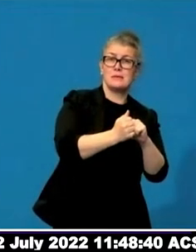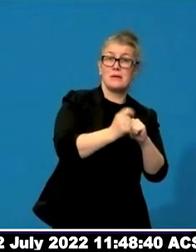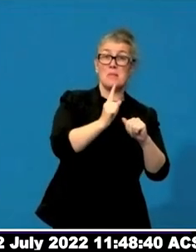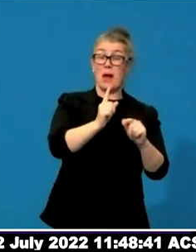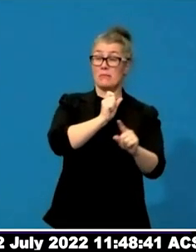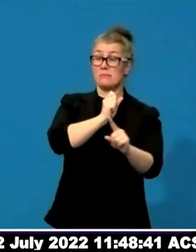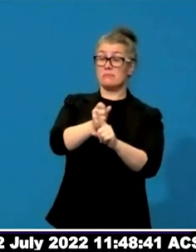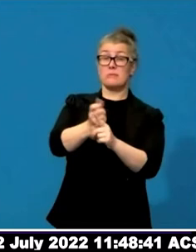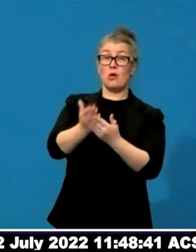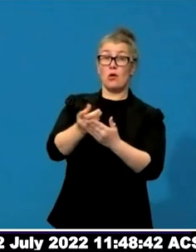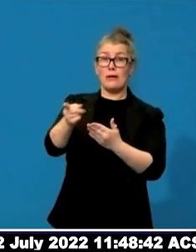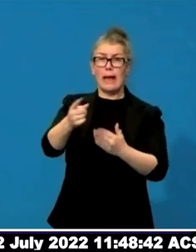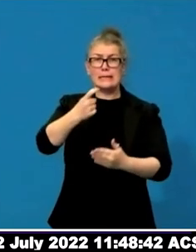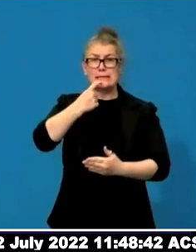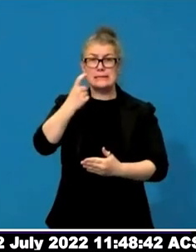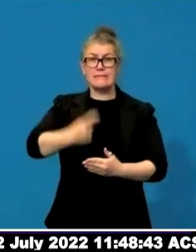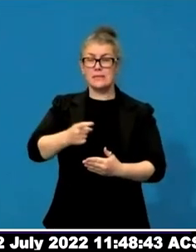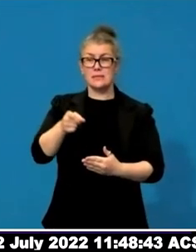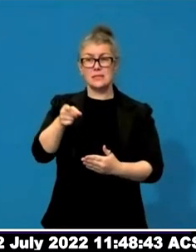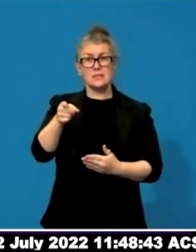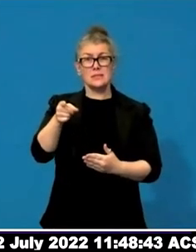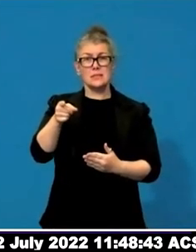who had significant level of disability.